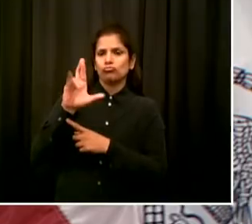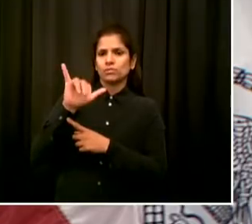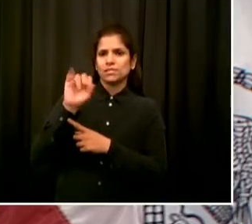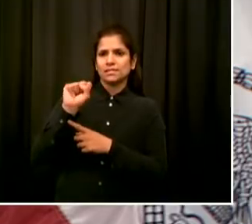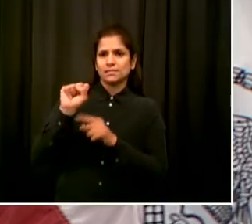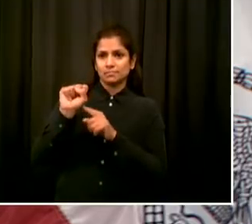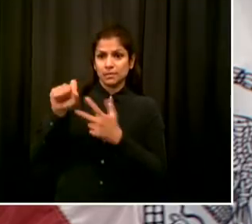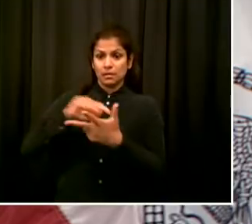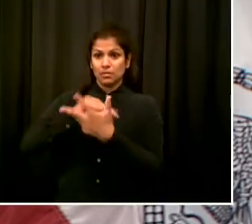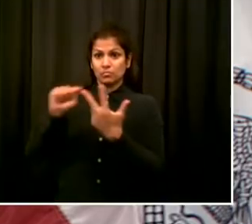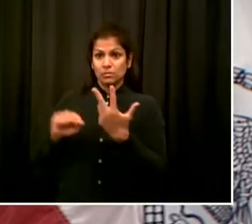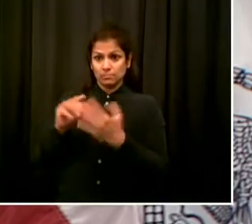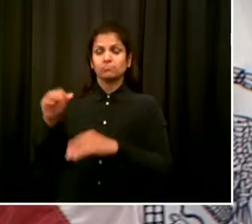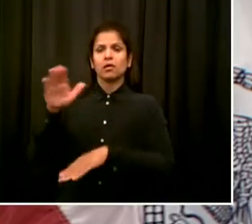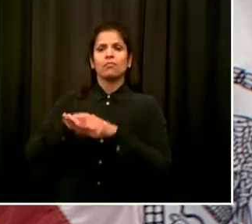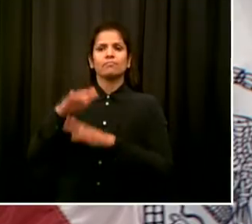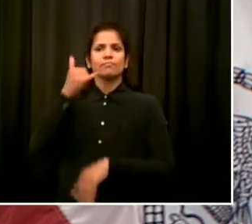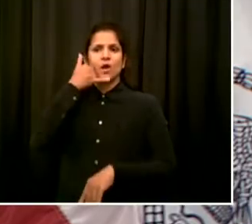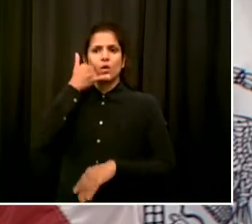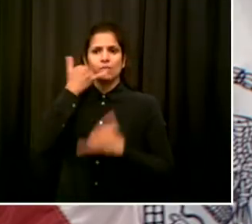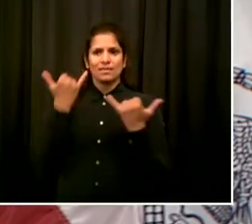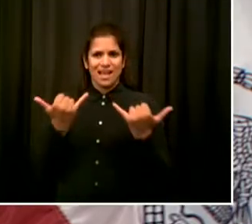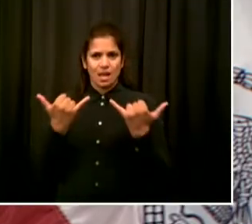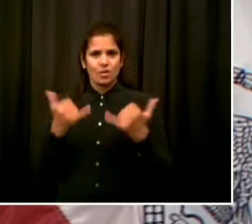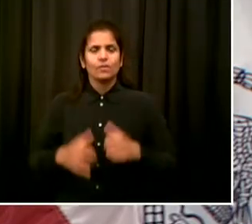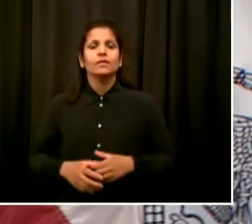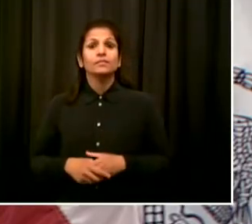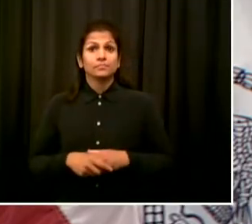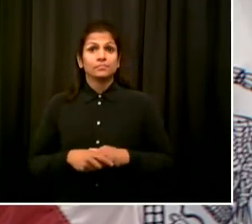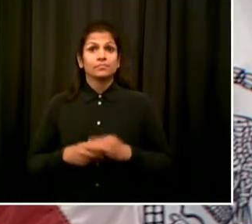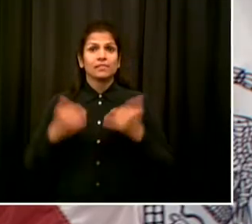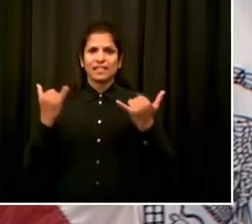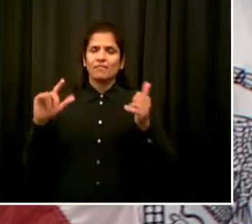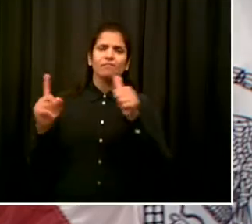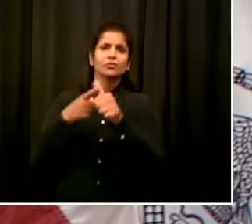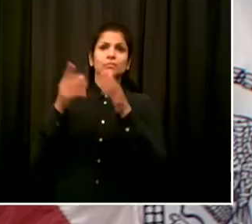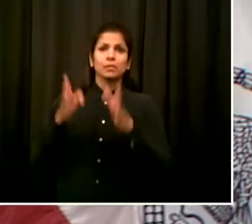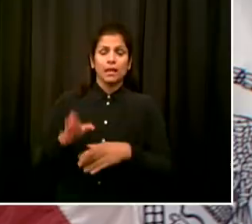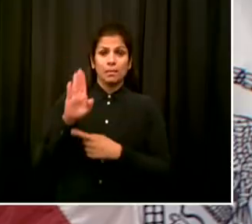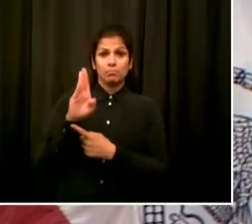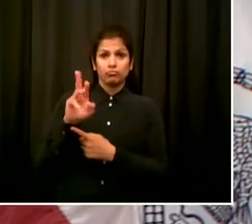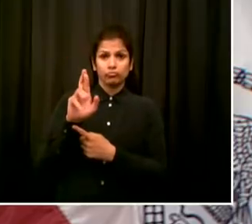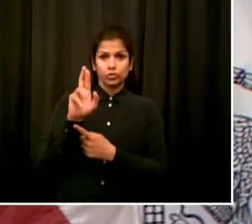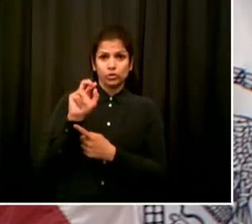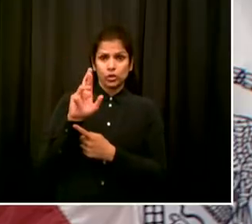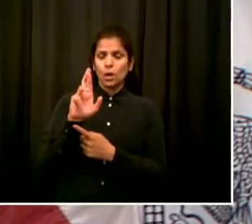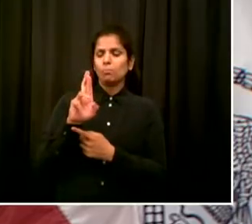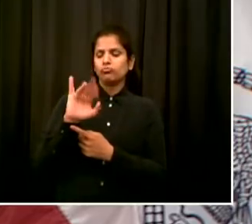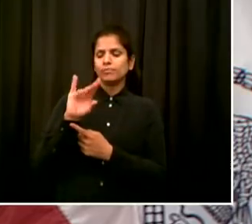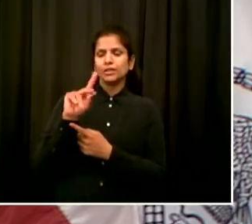TODAY GOES TO BRIDGET FROM